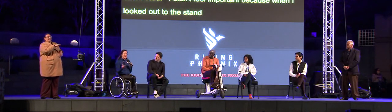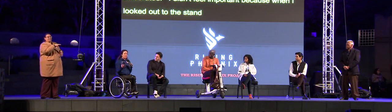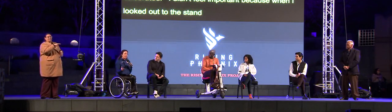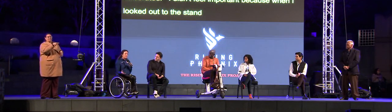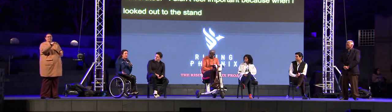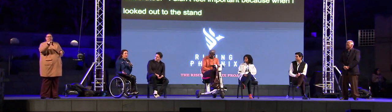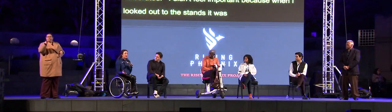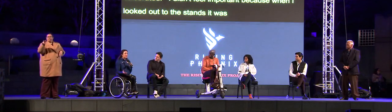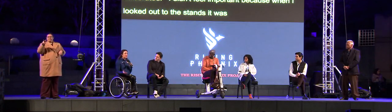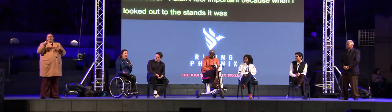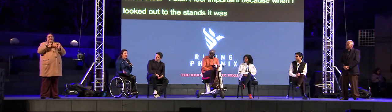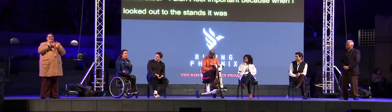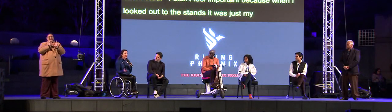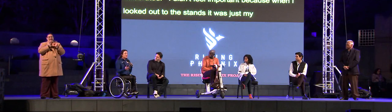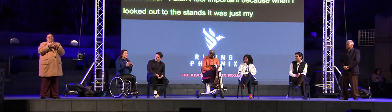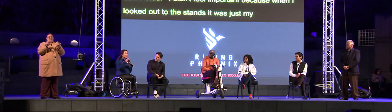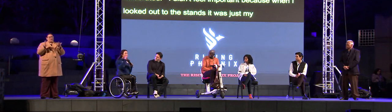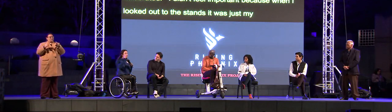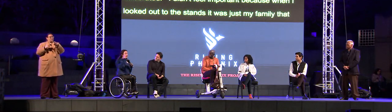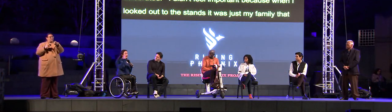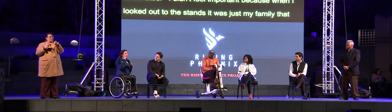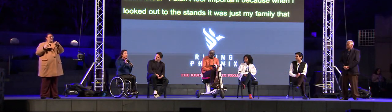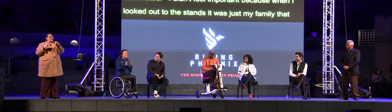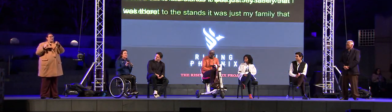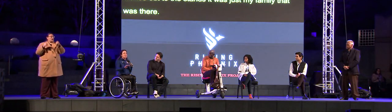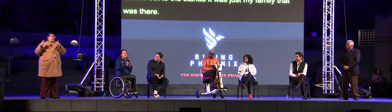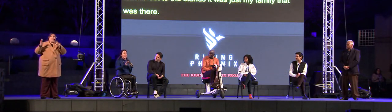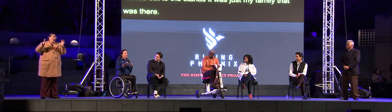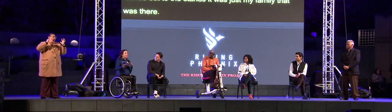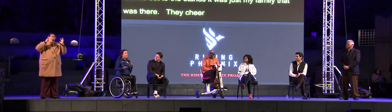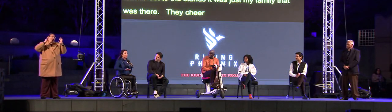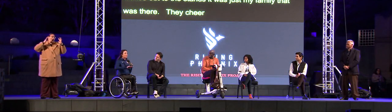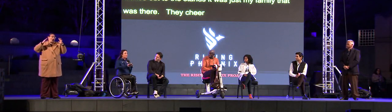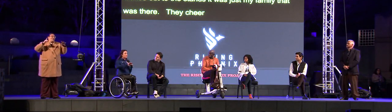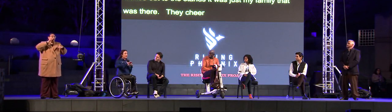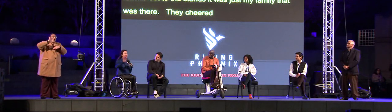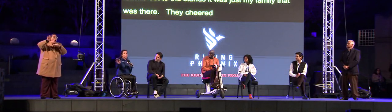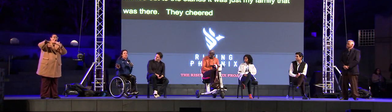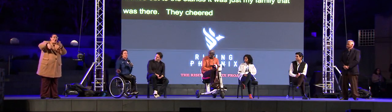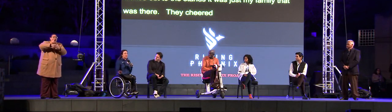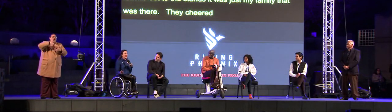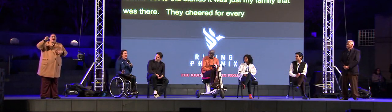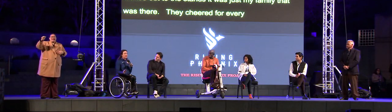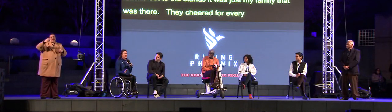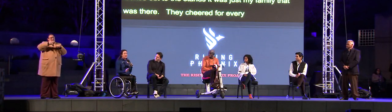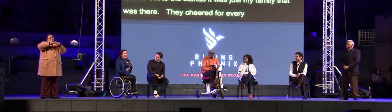my family that was there. And they cheered for every single athlete from every country.